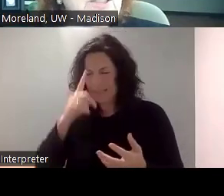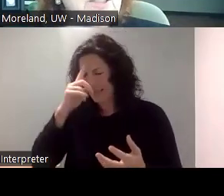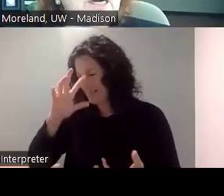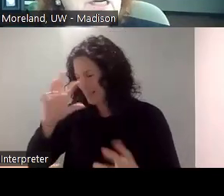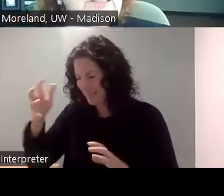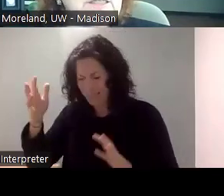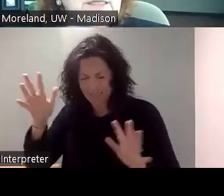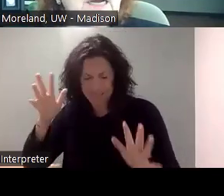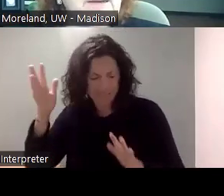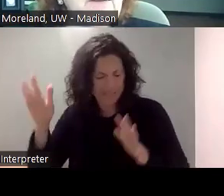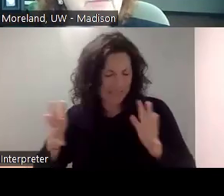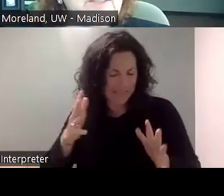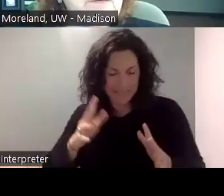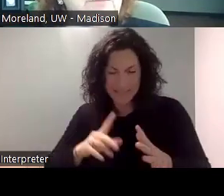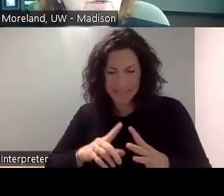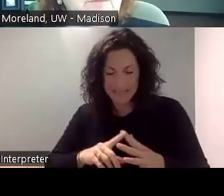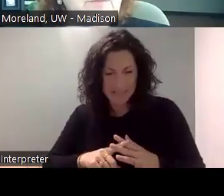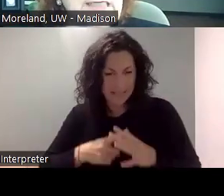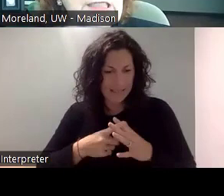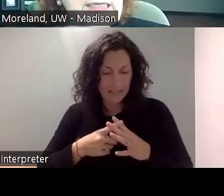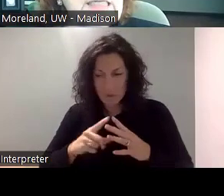to start a really important project.